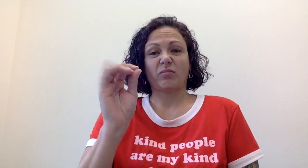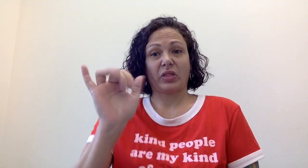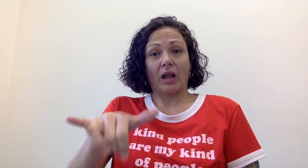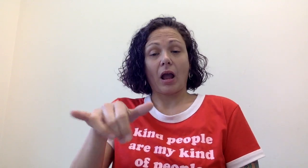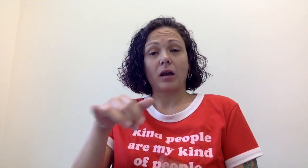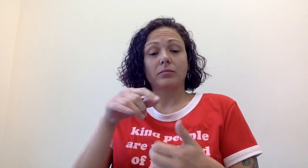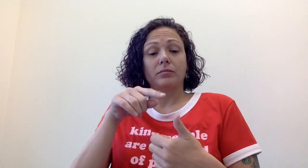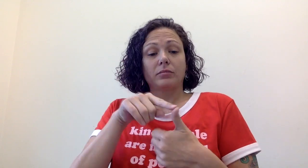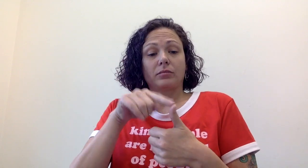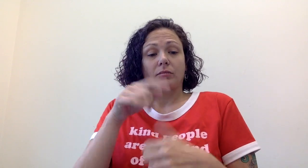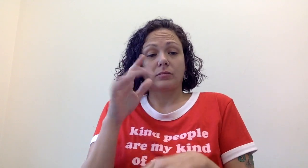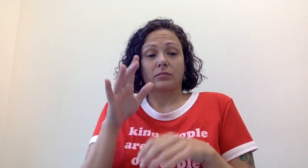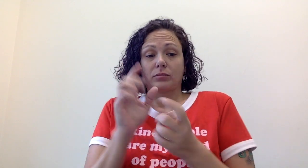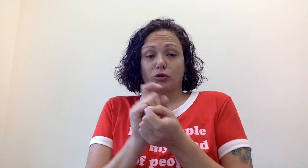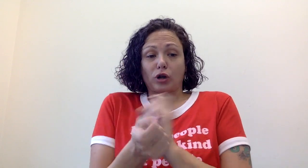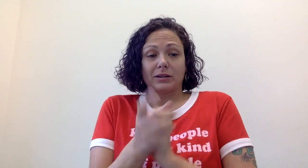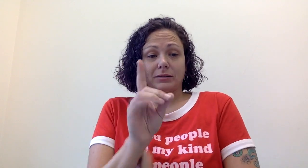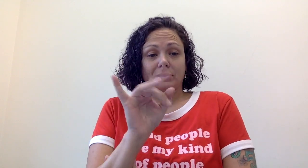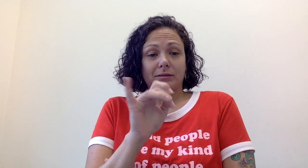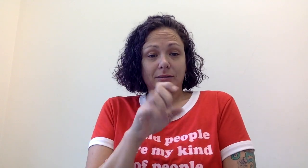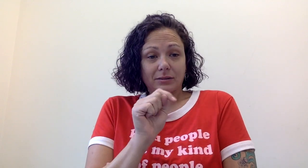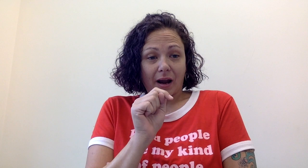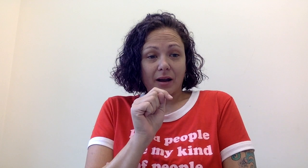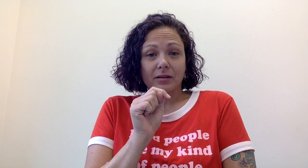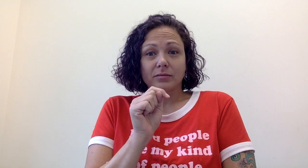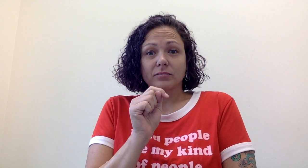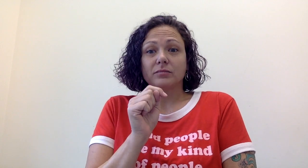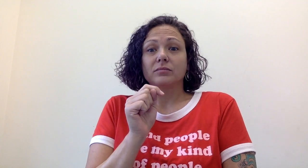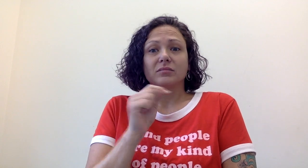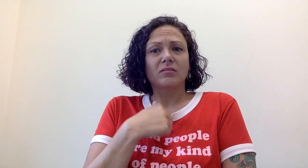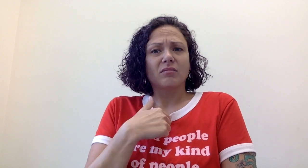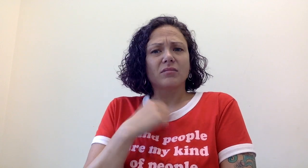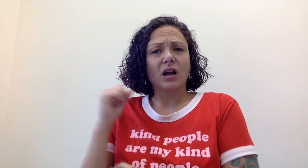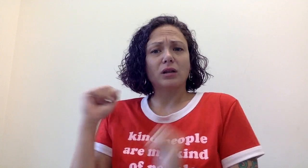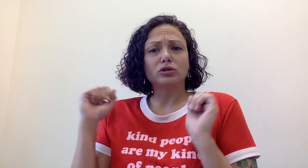So, once you change your diet, you will see a difference. I didn't exercise.